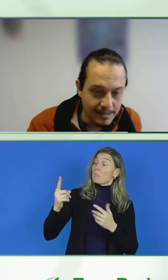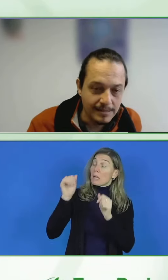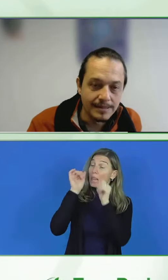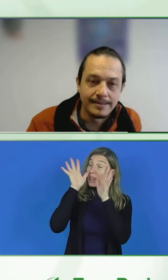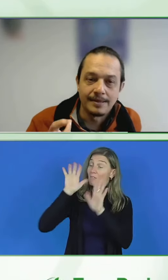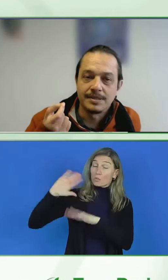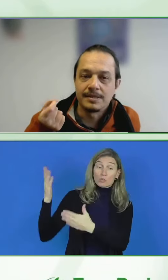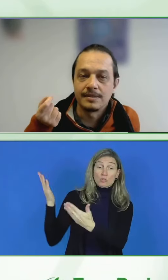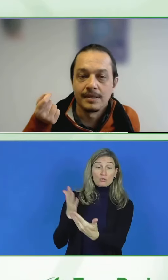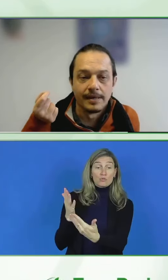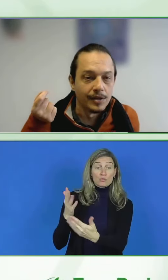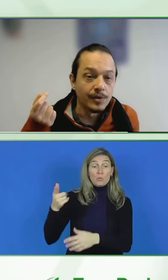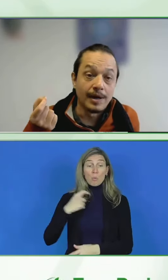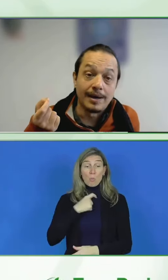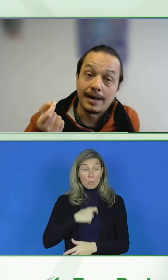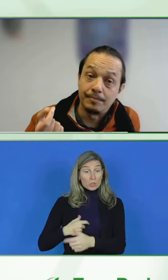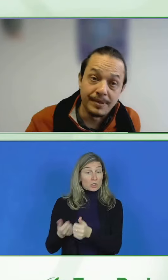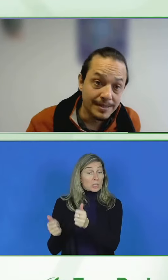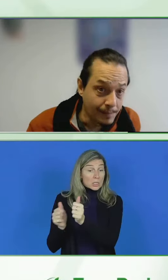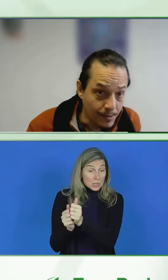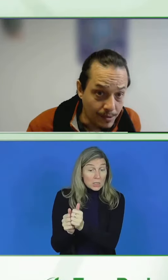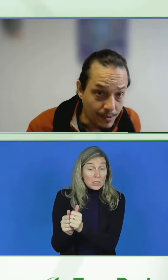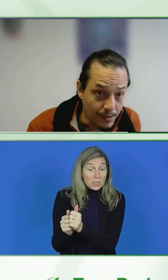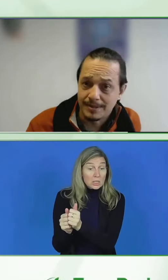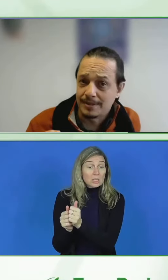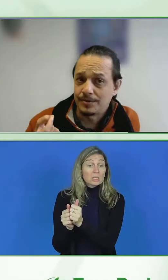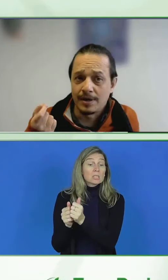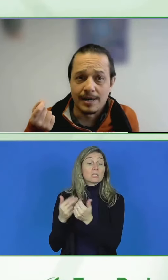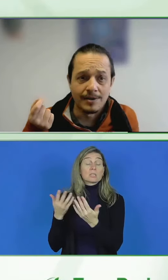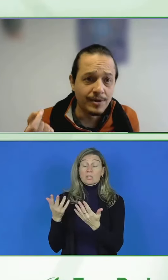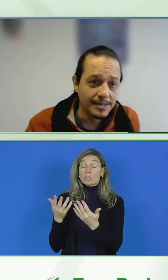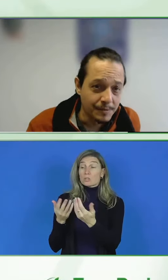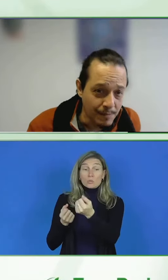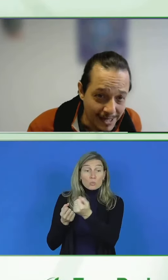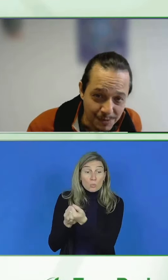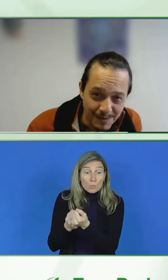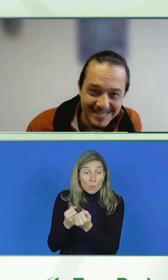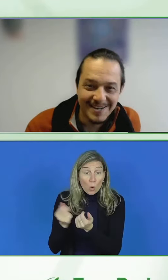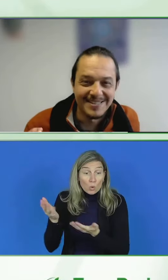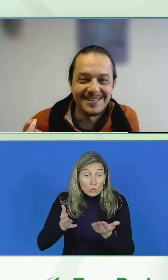assistance services, you can have peace support services, you can have crisis management services.